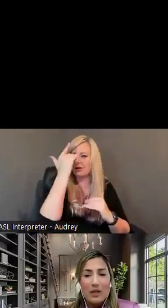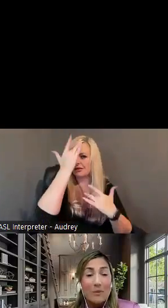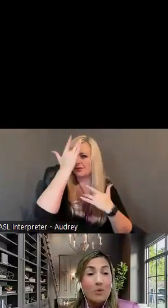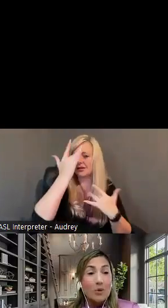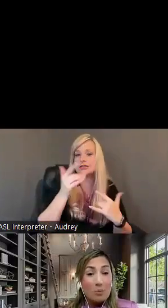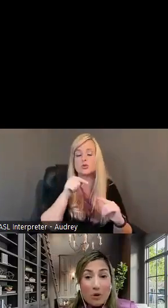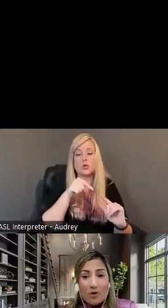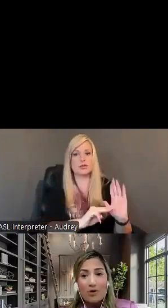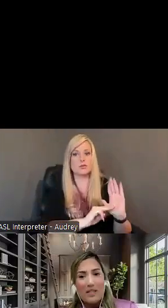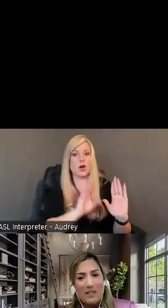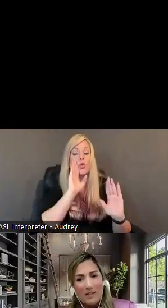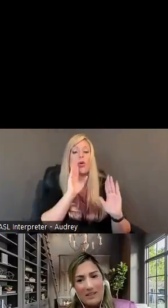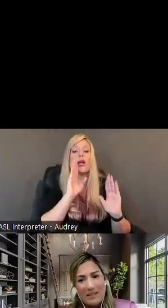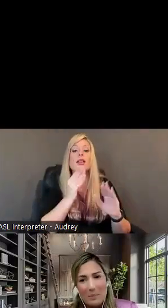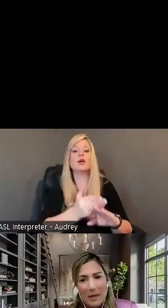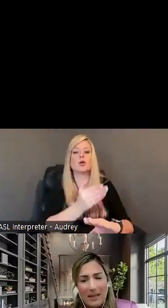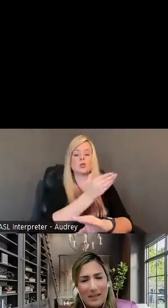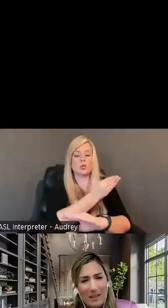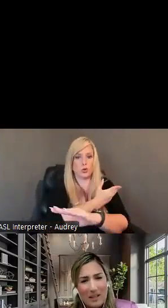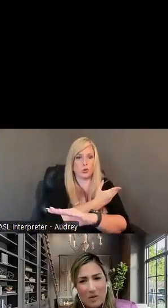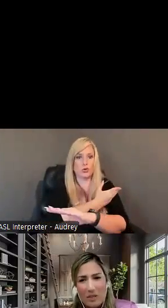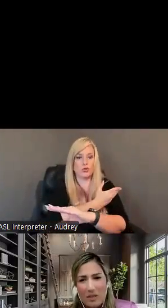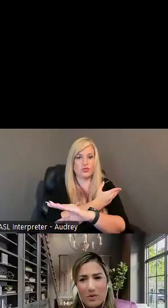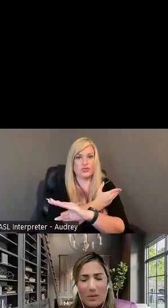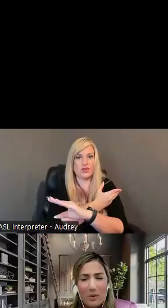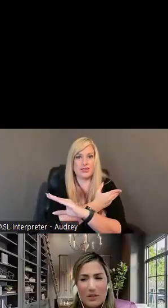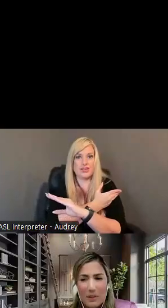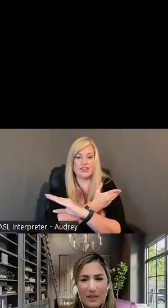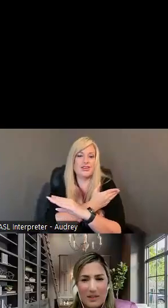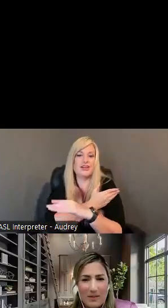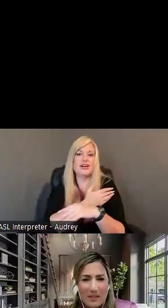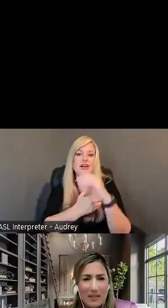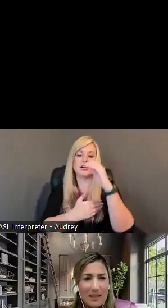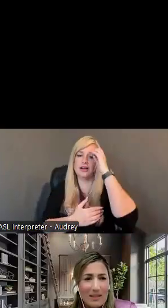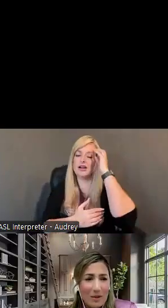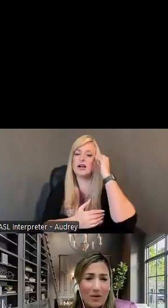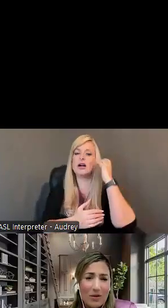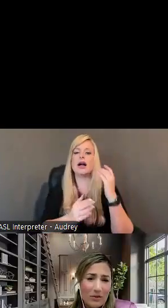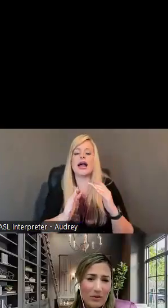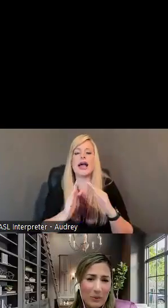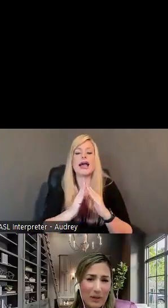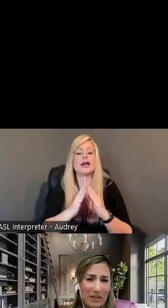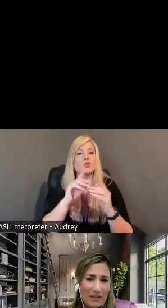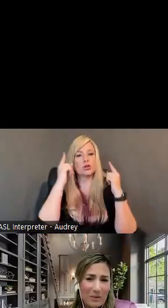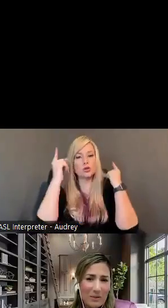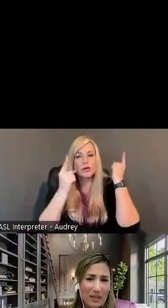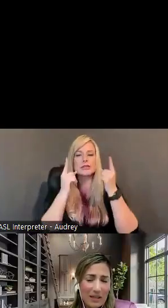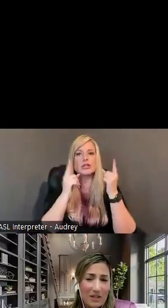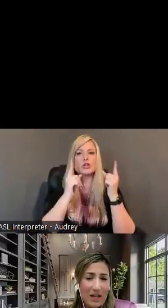and would move beyond sigmatic and discriminatory perspectives and consider alternate ways to engage